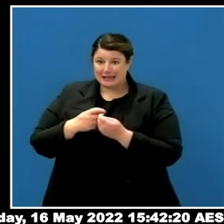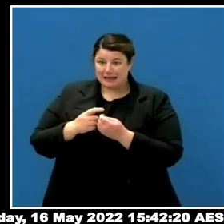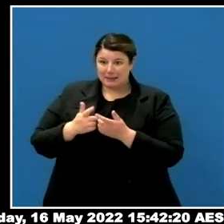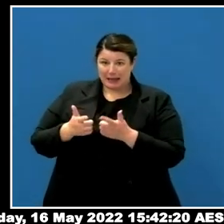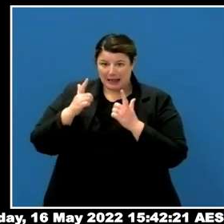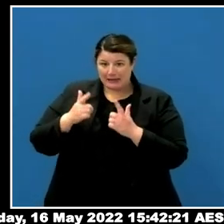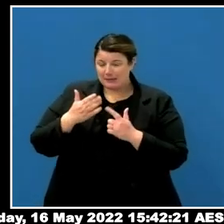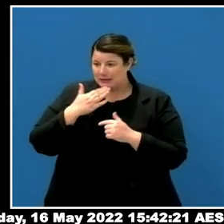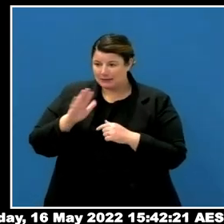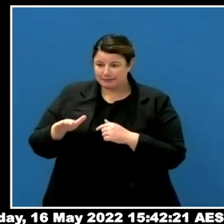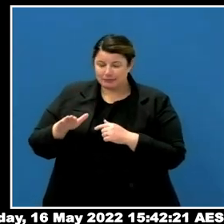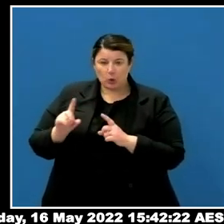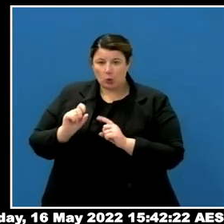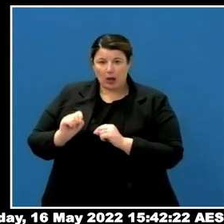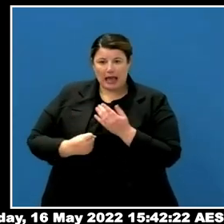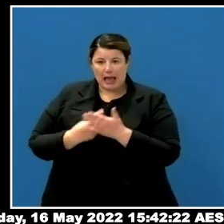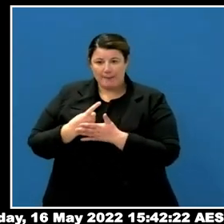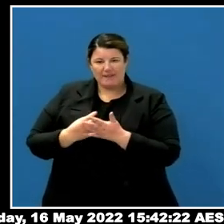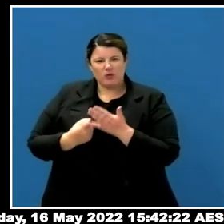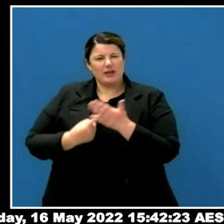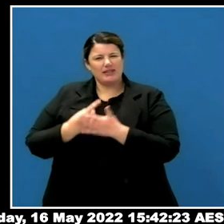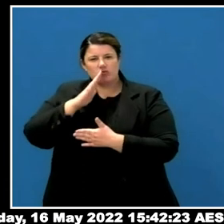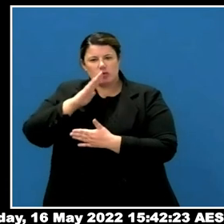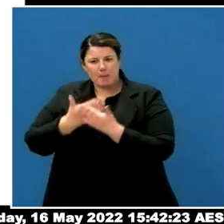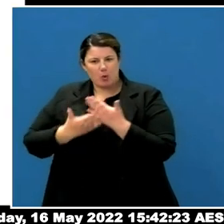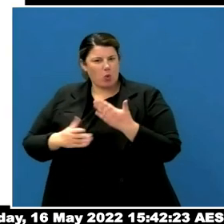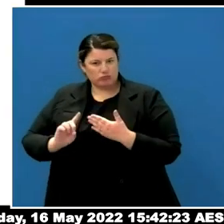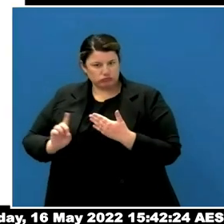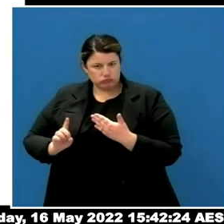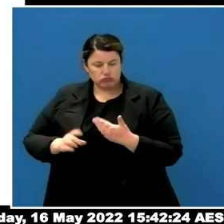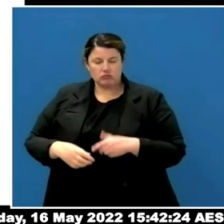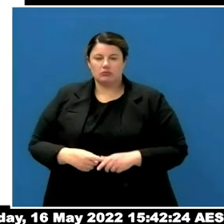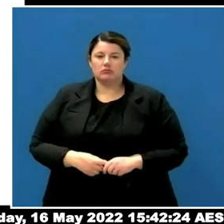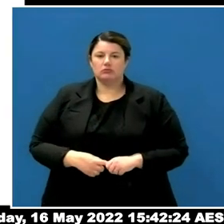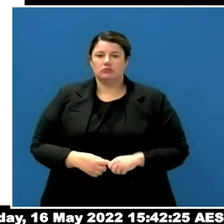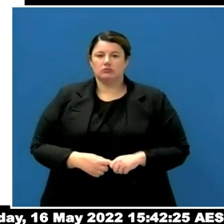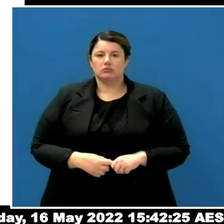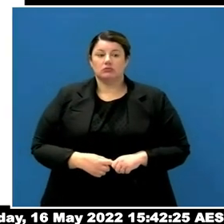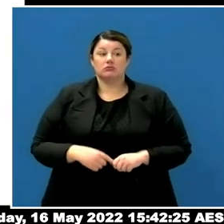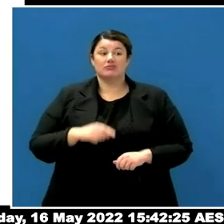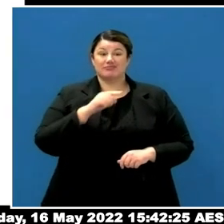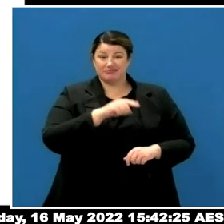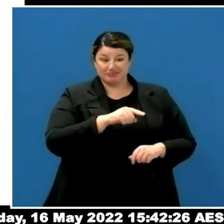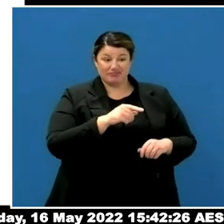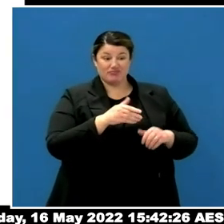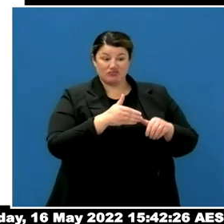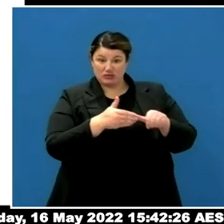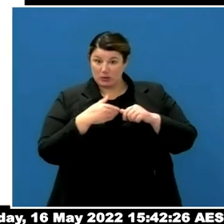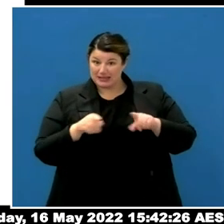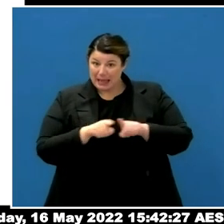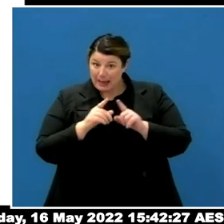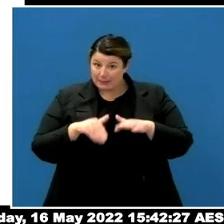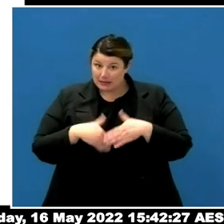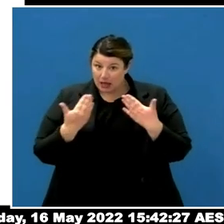Yes. MR FOGARTY: And then that Team Leader responds the same day, being the morning, the next email up.